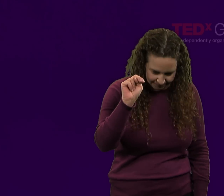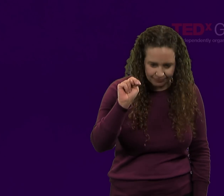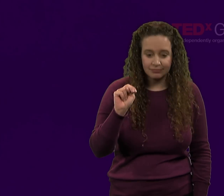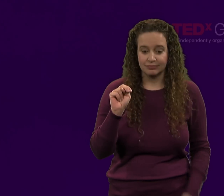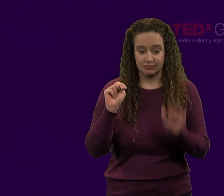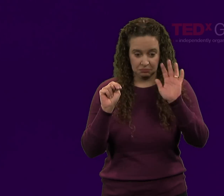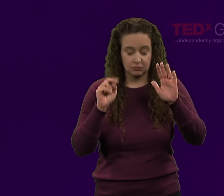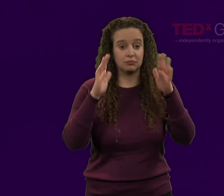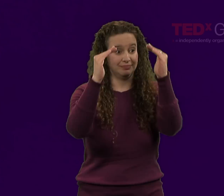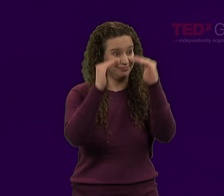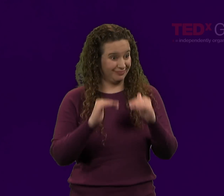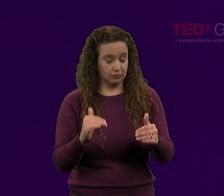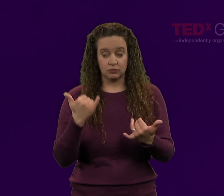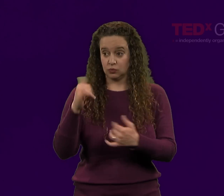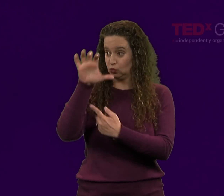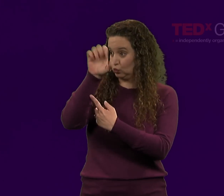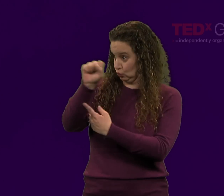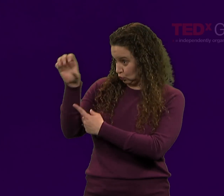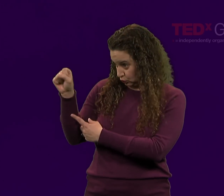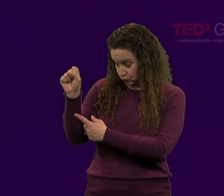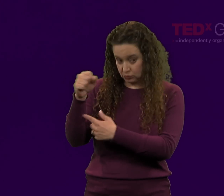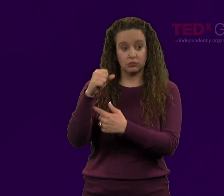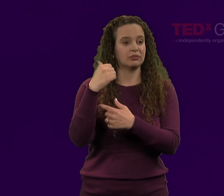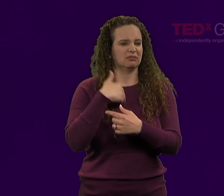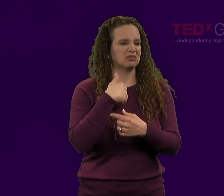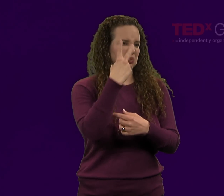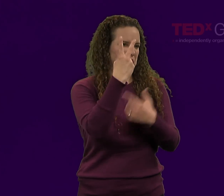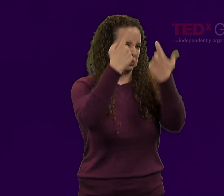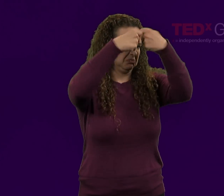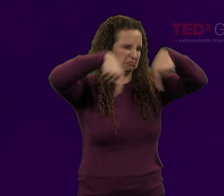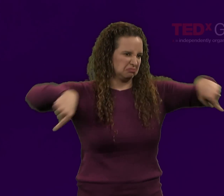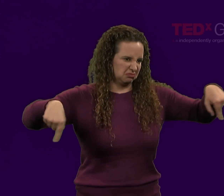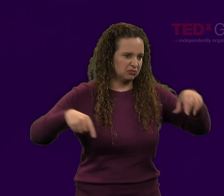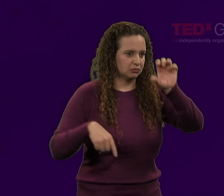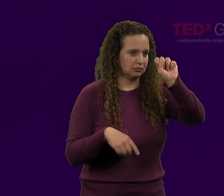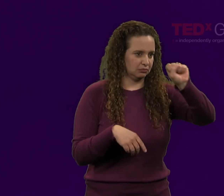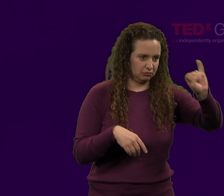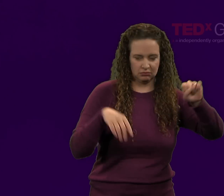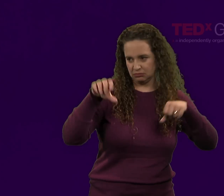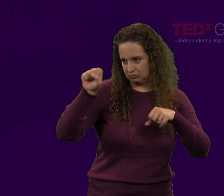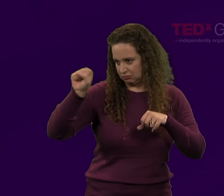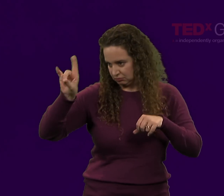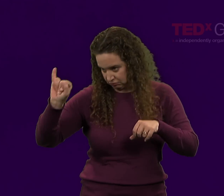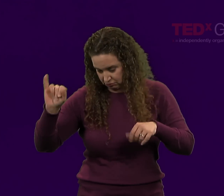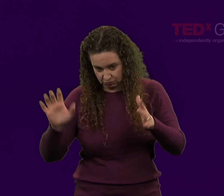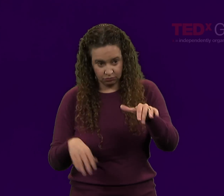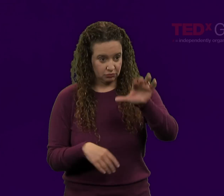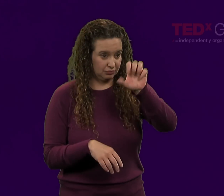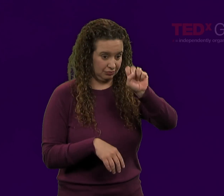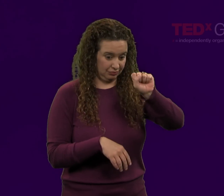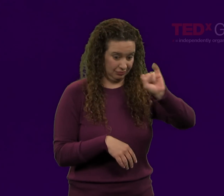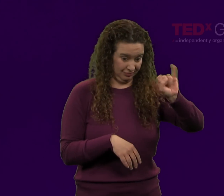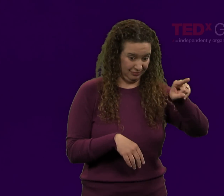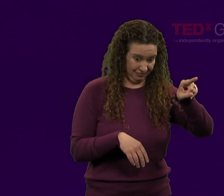Social Security can be compartmentalized into two different pieces: SSI, with about 50 million dollars being spent in that arena,